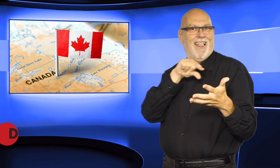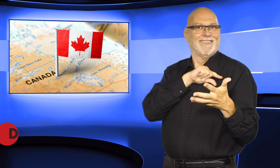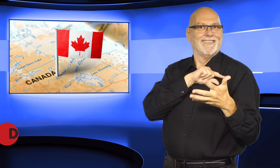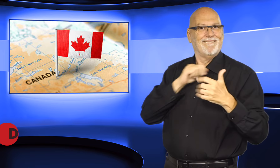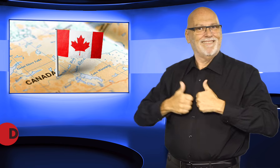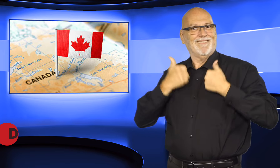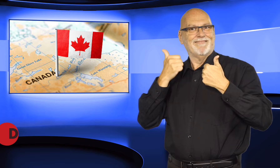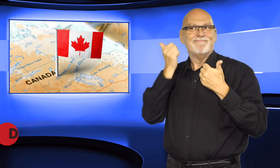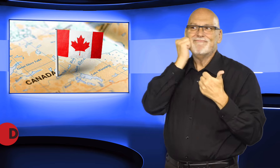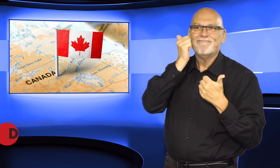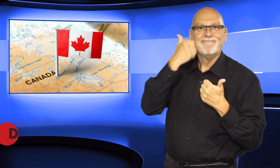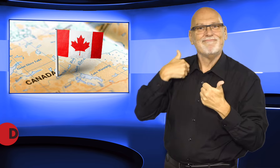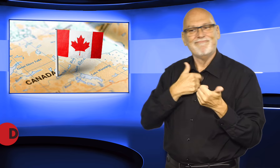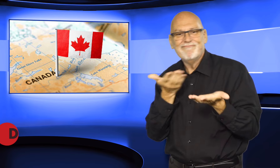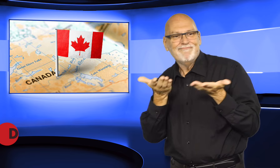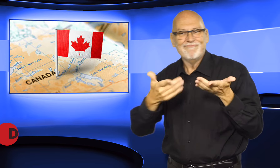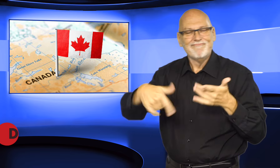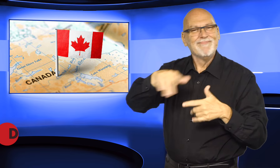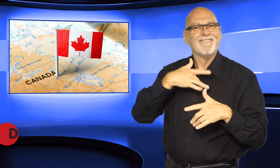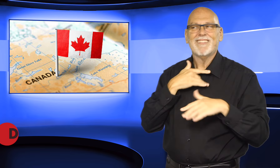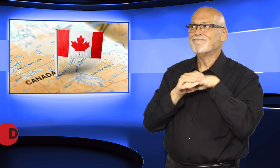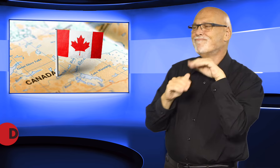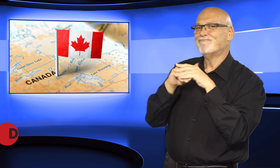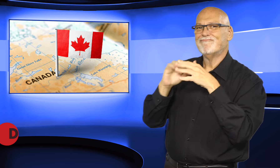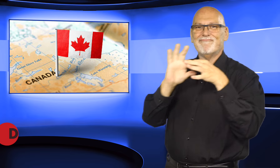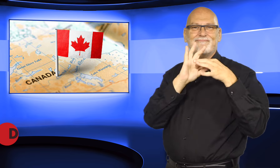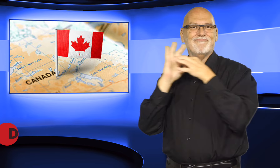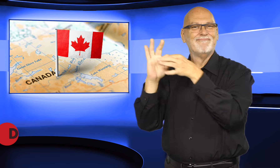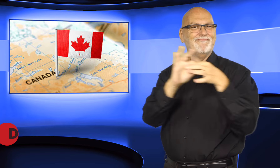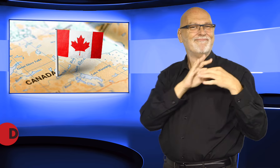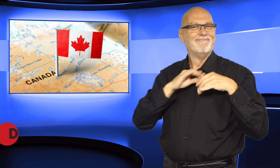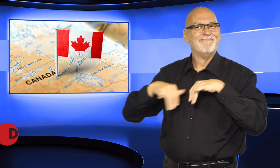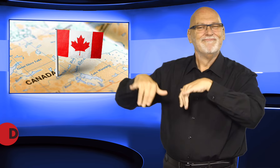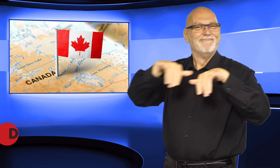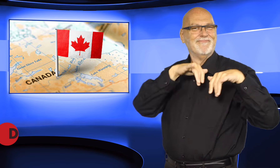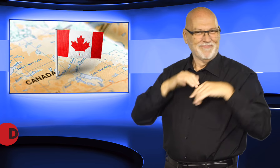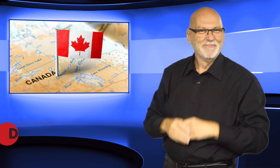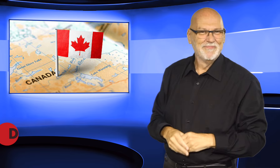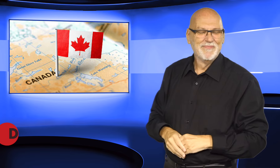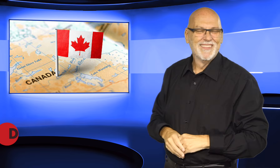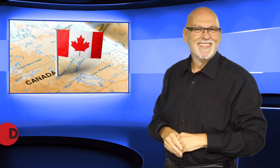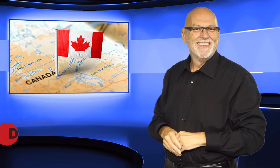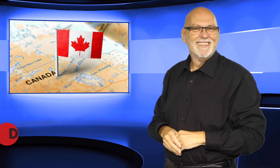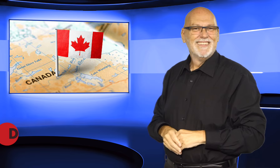the quality of life of those we serve.